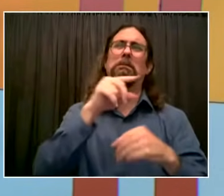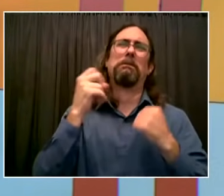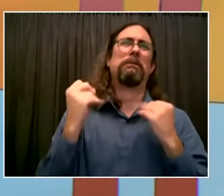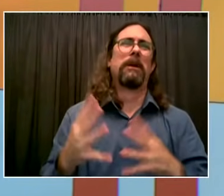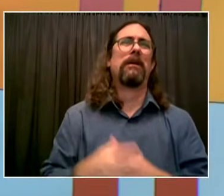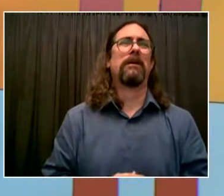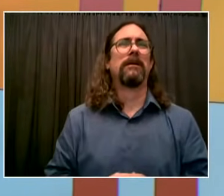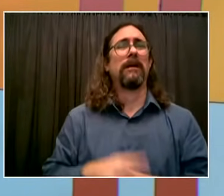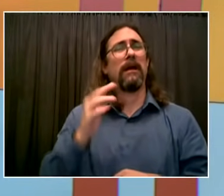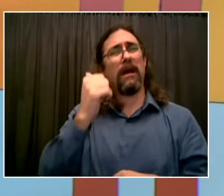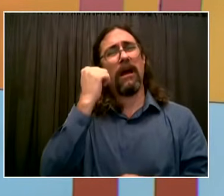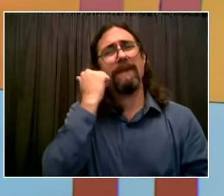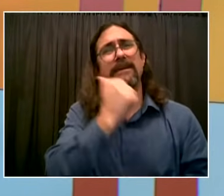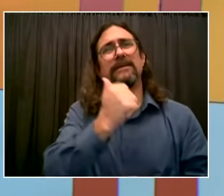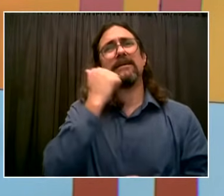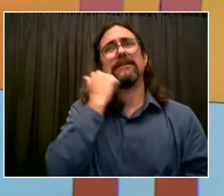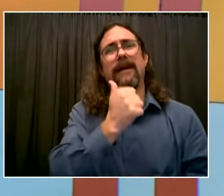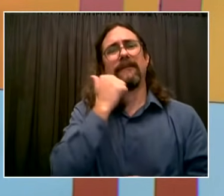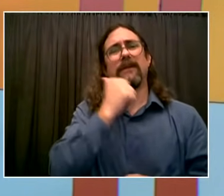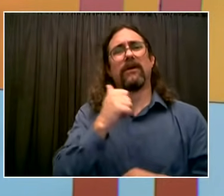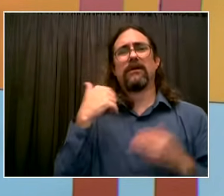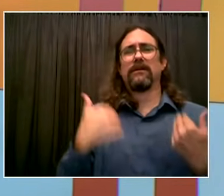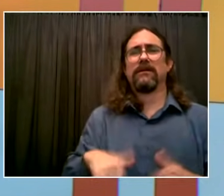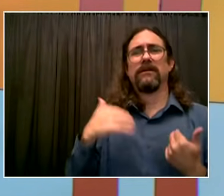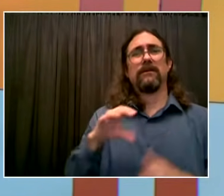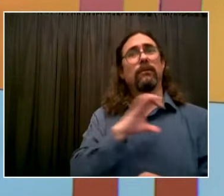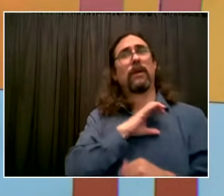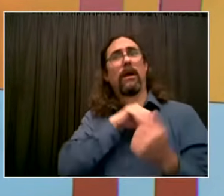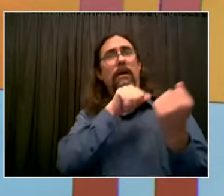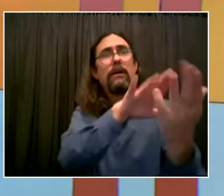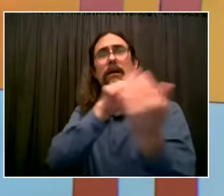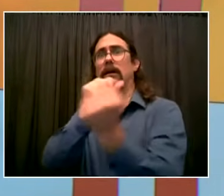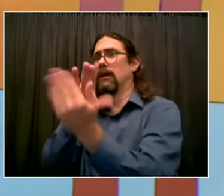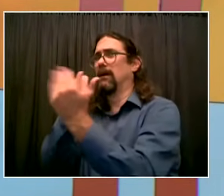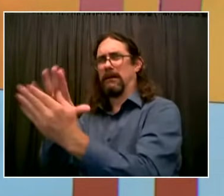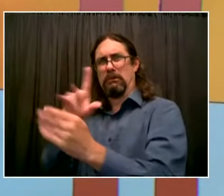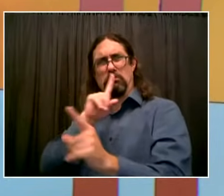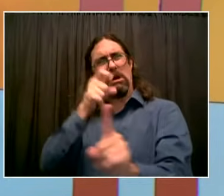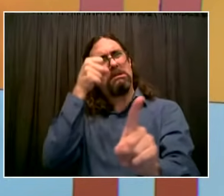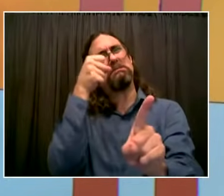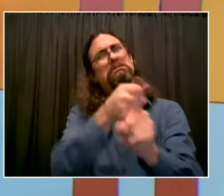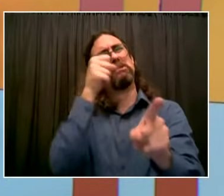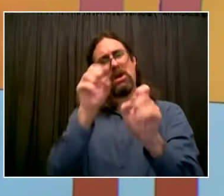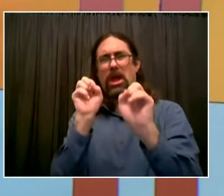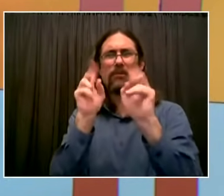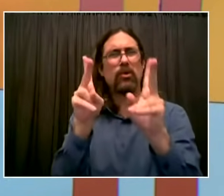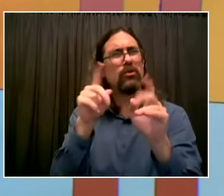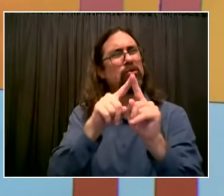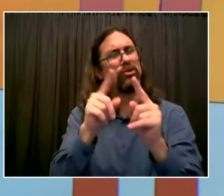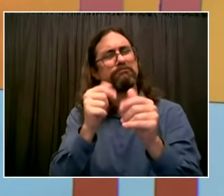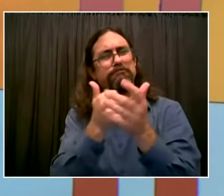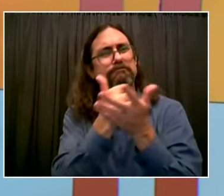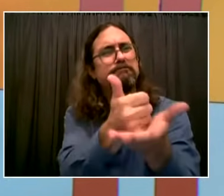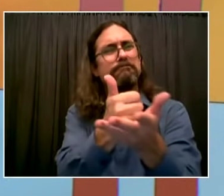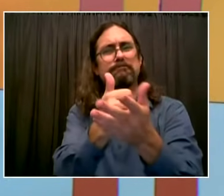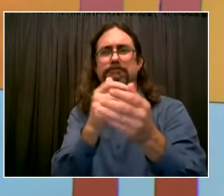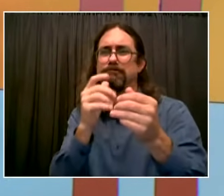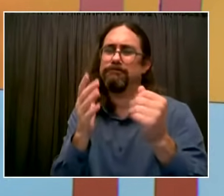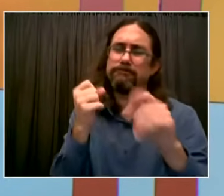GRADUATION AT THE ACADEMY. AN OFFICER HAS AN OPPORTUNITY IN ANY GIVEN MOMENT TO CHANGE THE TRAJECTORY OF SMEOONE'S LIFE FOR THE BETTER, THE WHOLE FAMILY'S